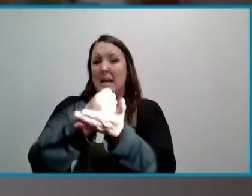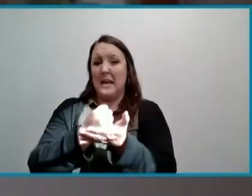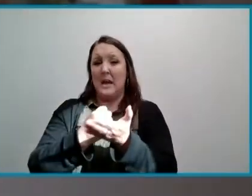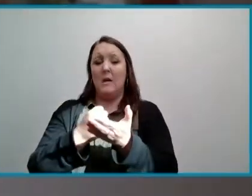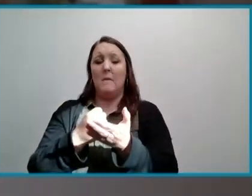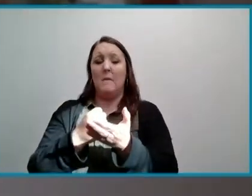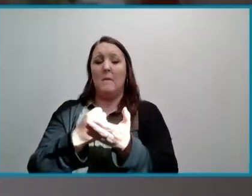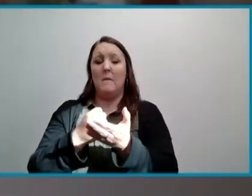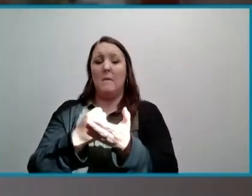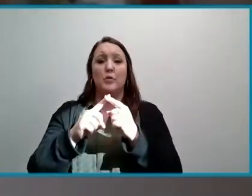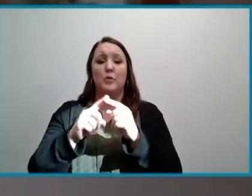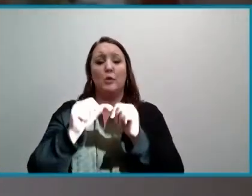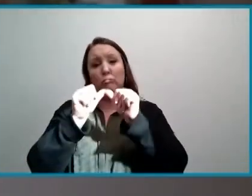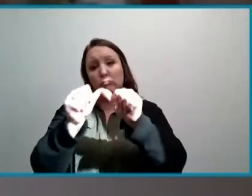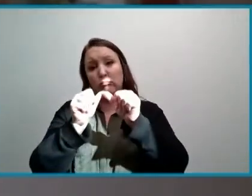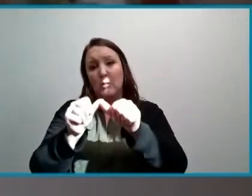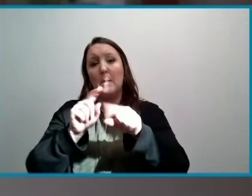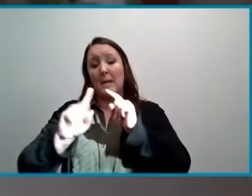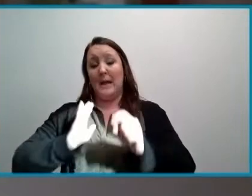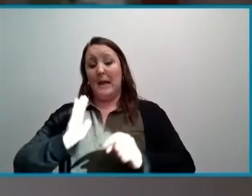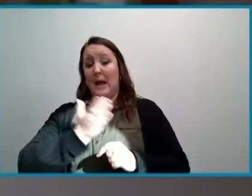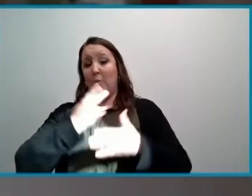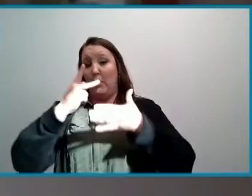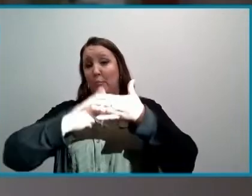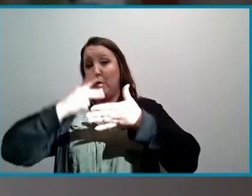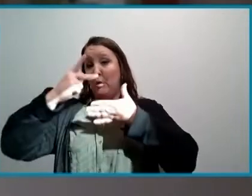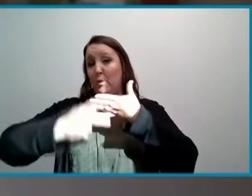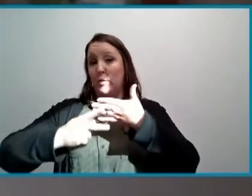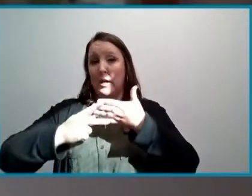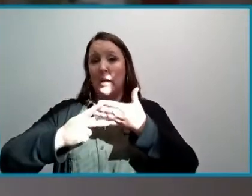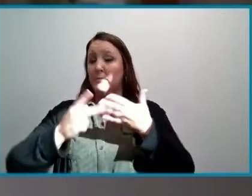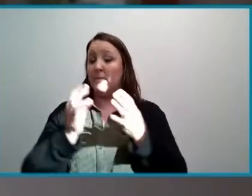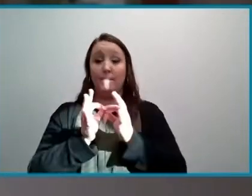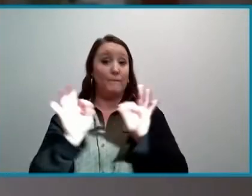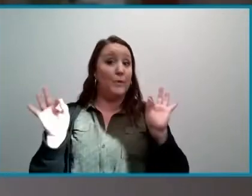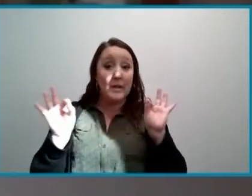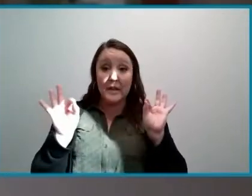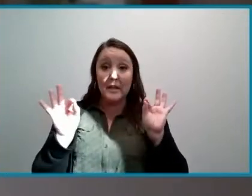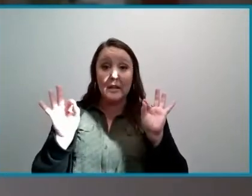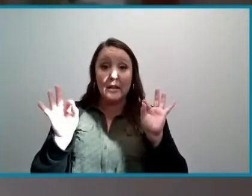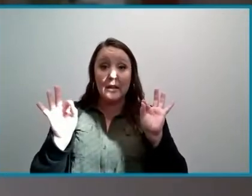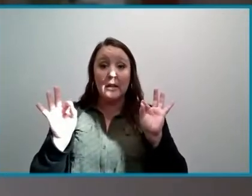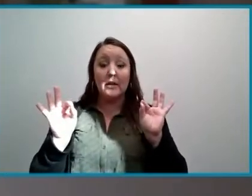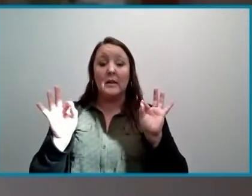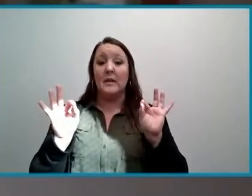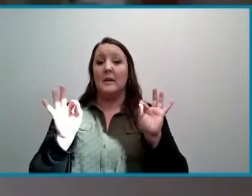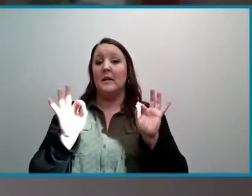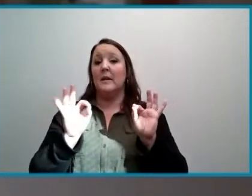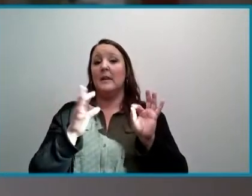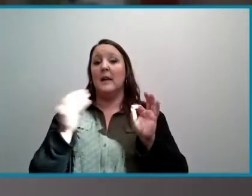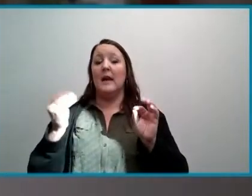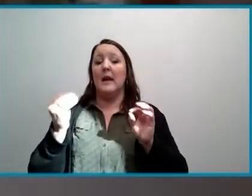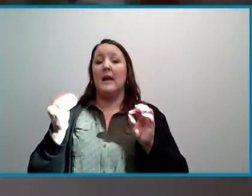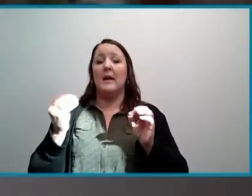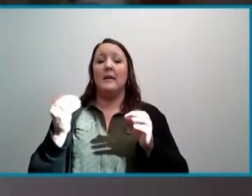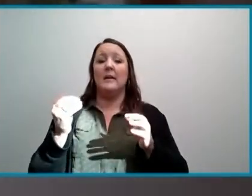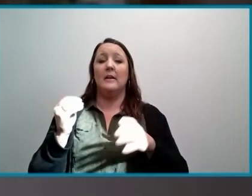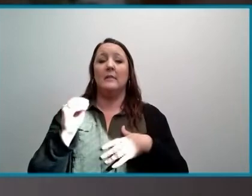But our programs are free and inspired by the community and for the community.